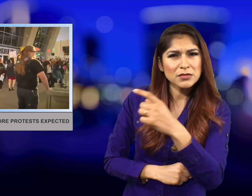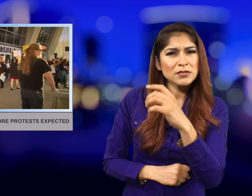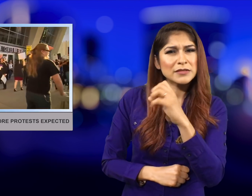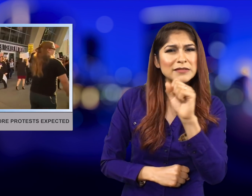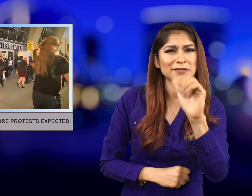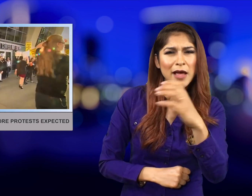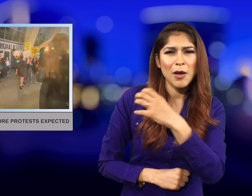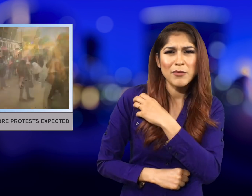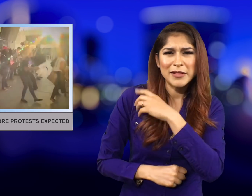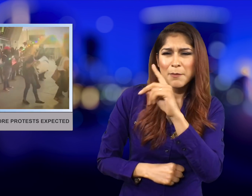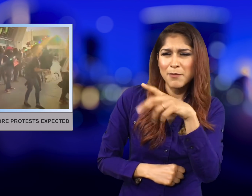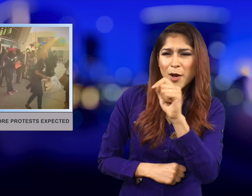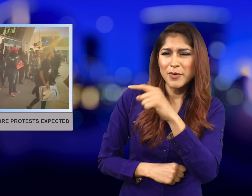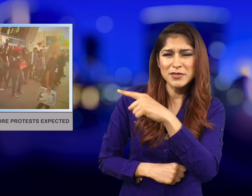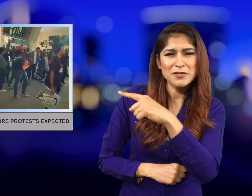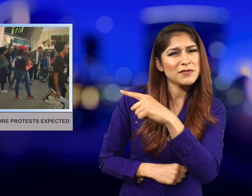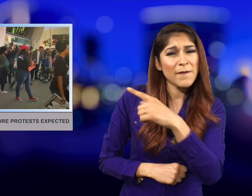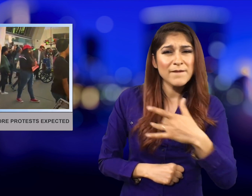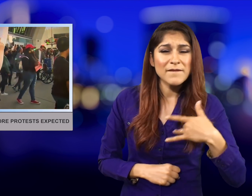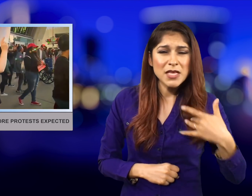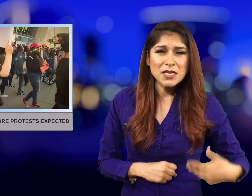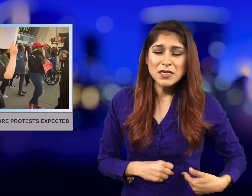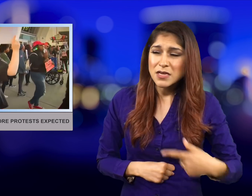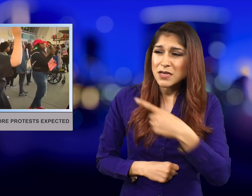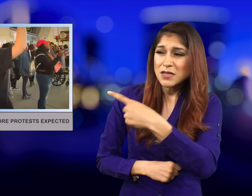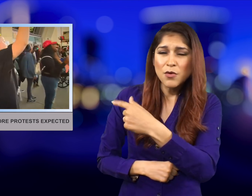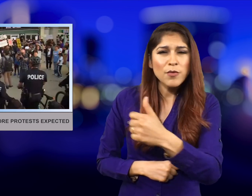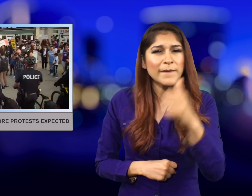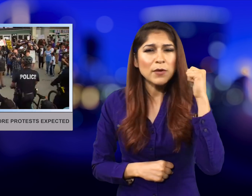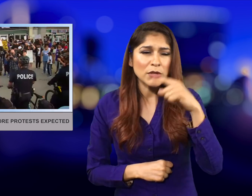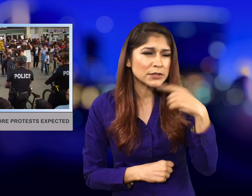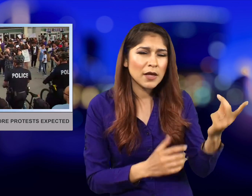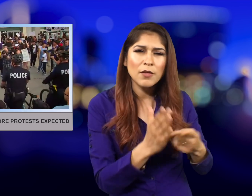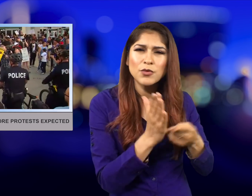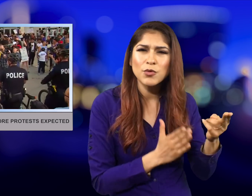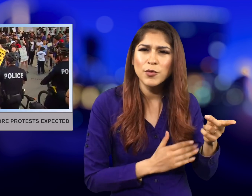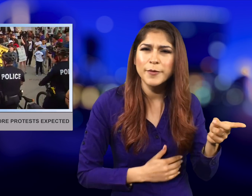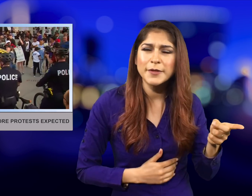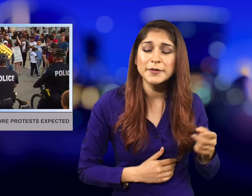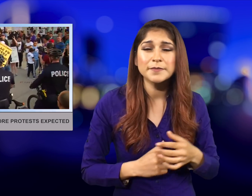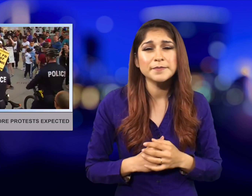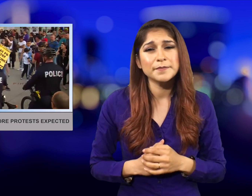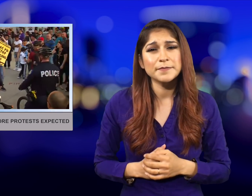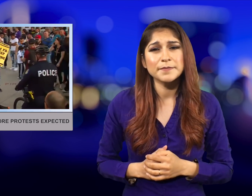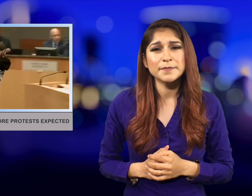Department and believe they have been withholding the truth.